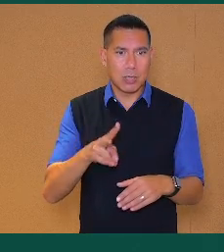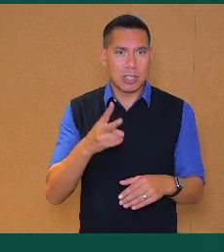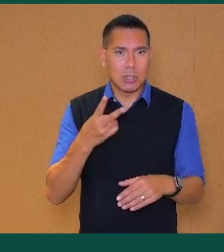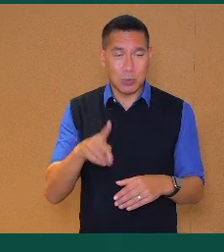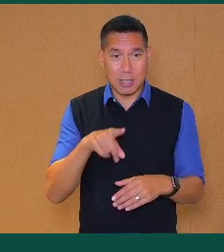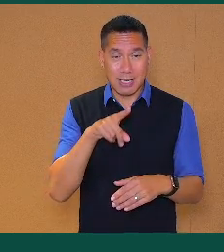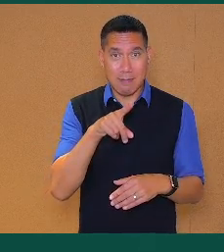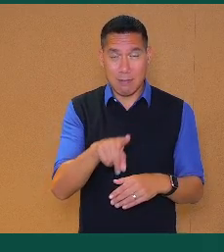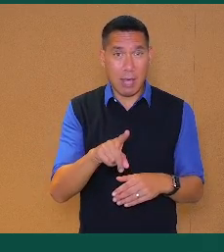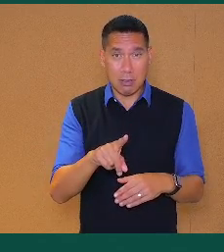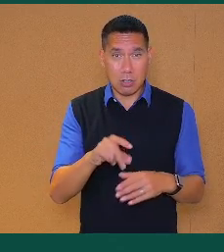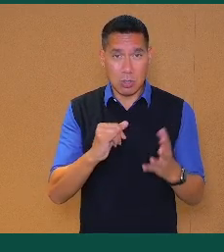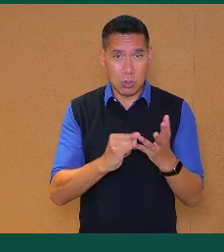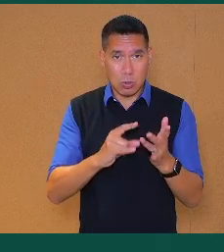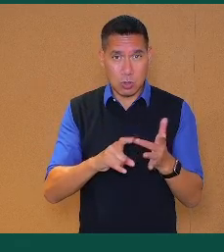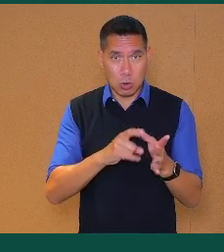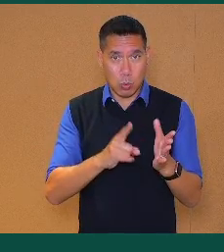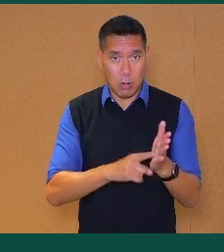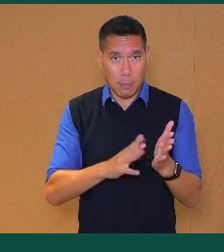This social media campaign supported young people to remain positive and engaged in education through an extremely